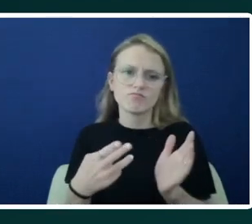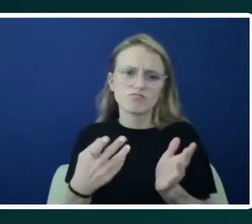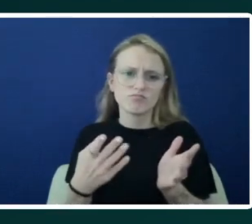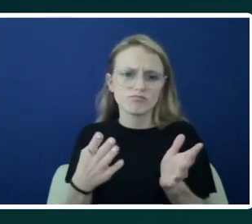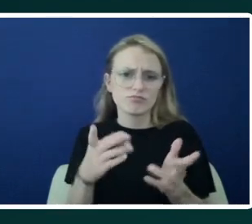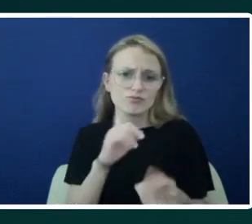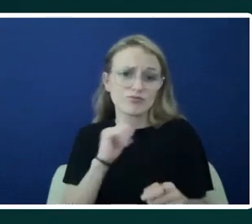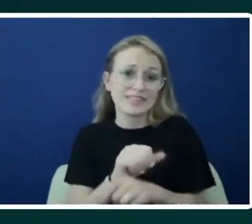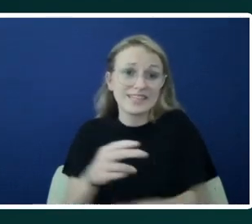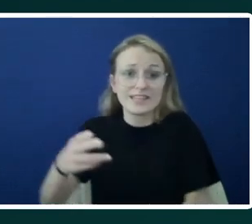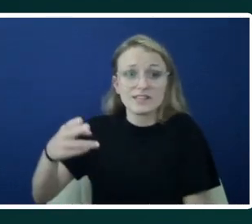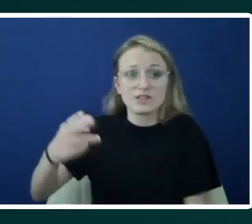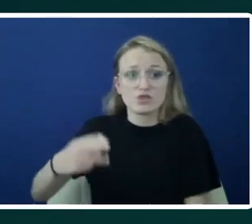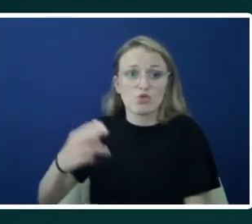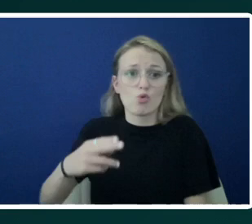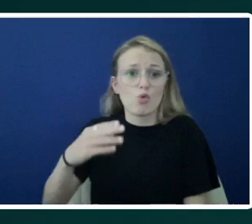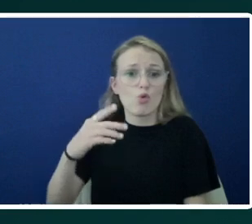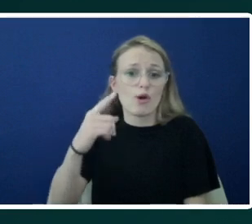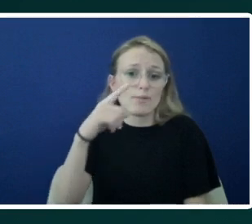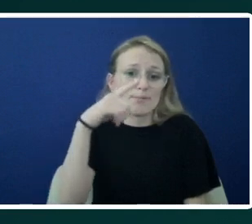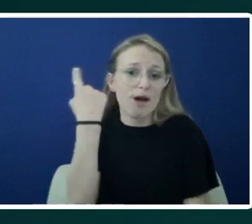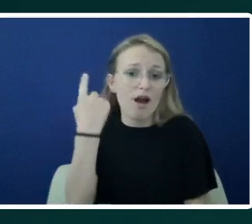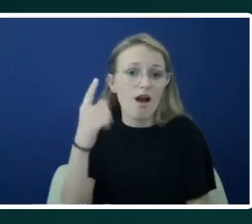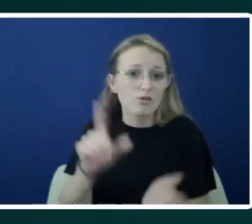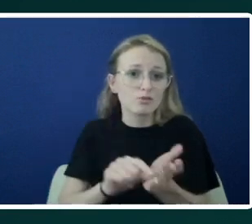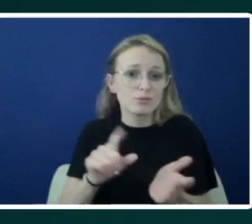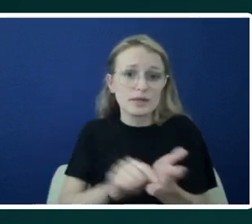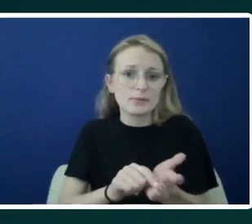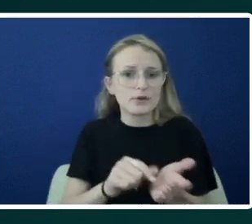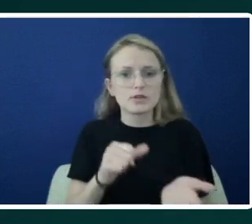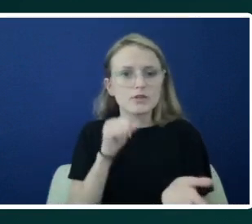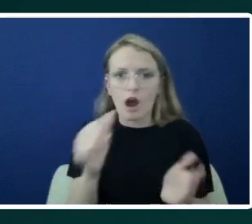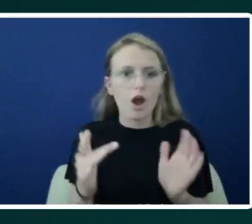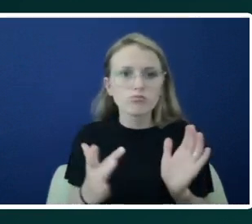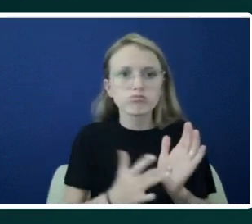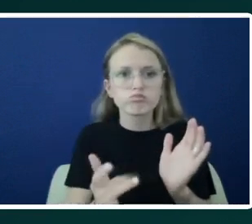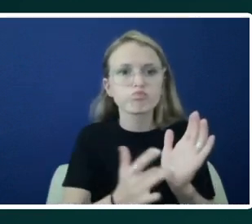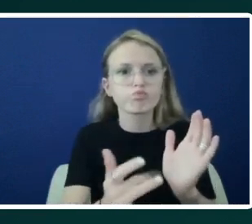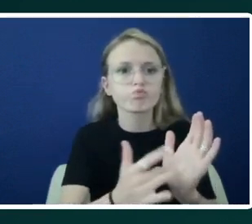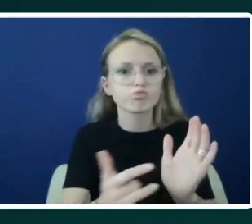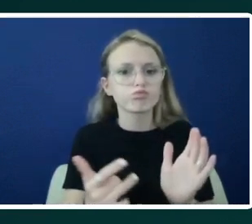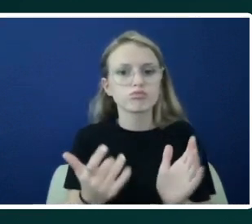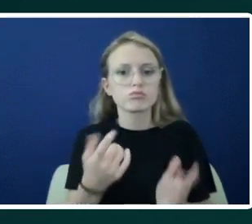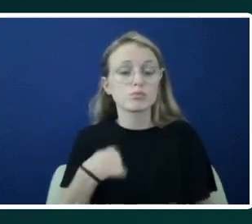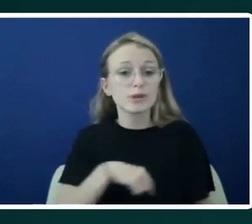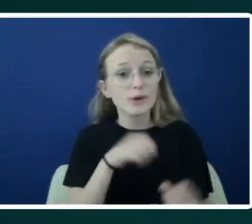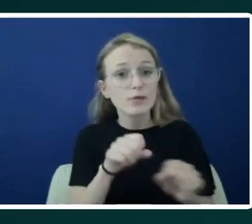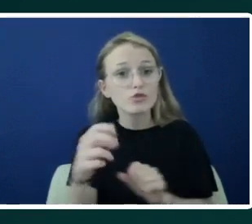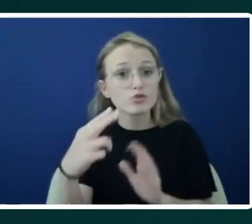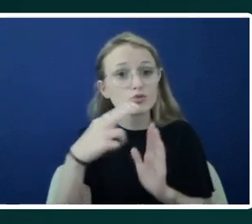an underutilized source. And so, we were able to go to newspapers like the Washington Bee,